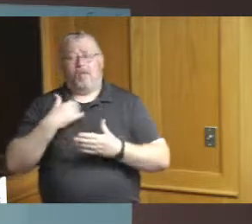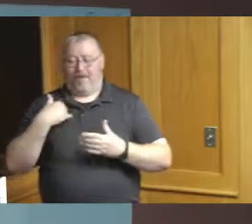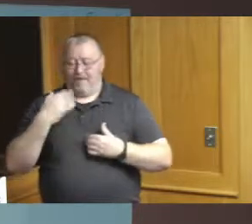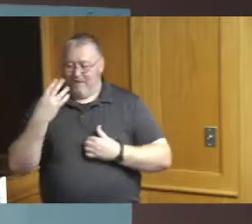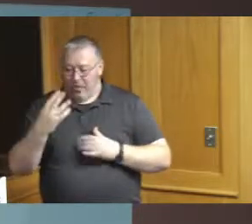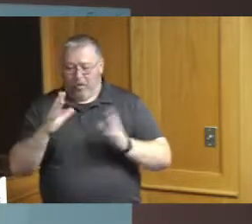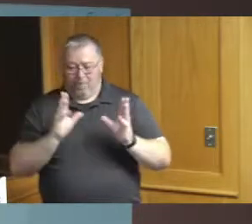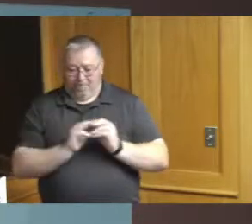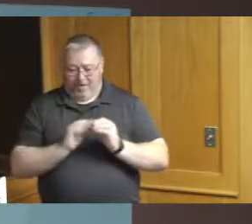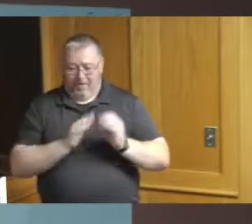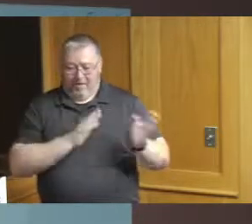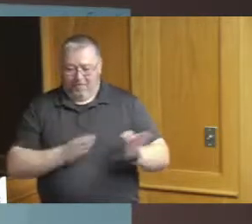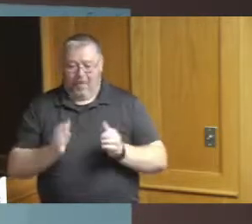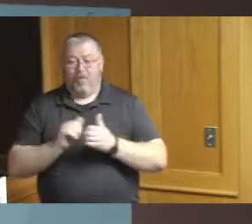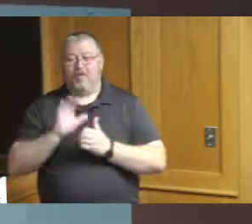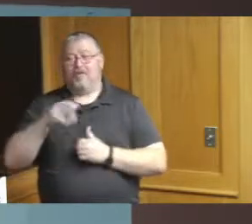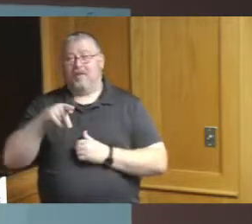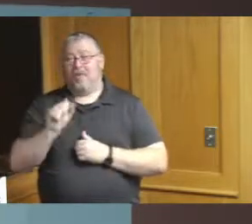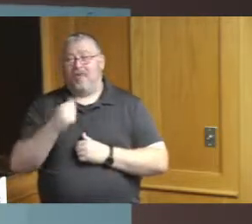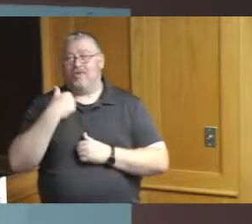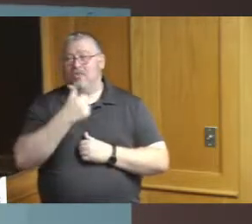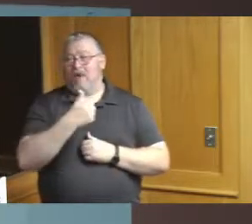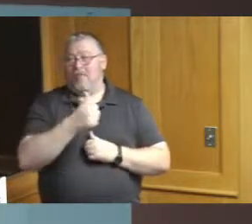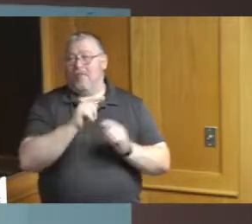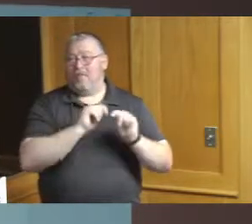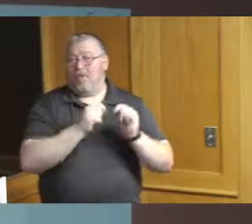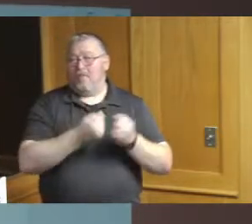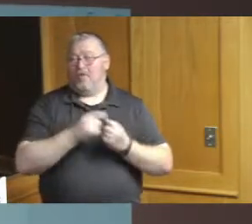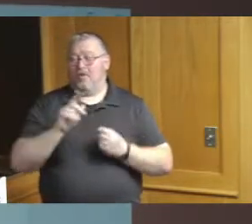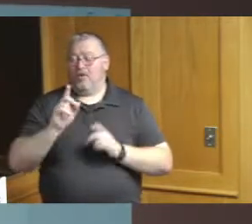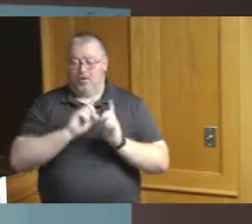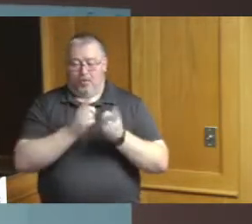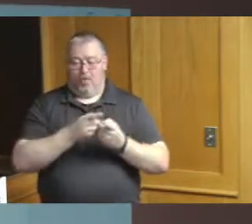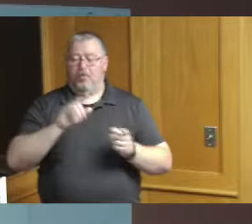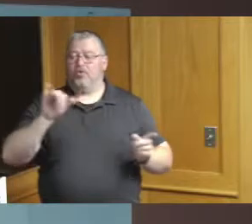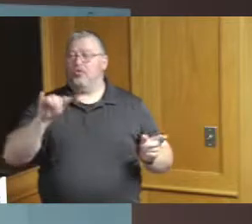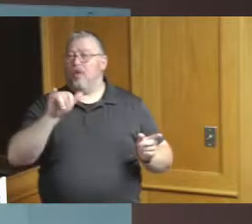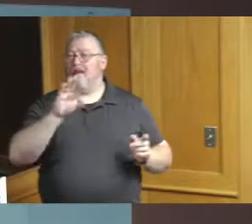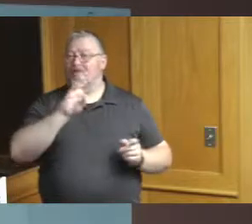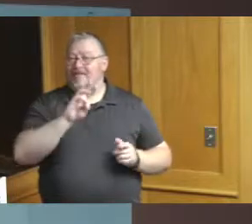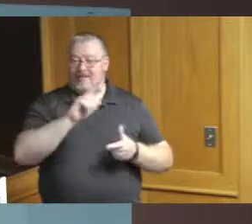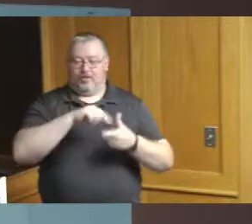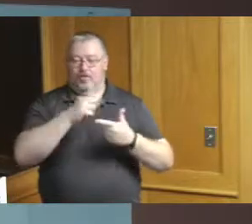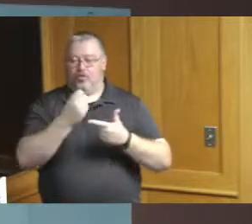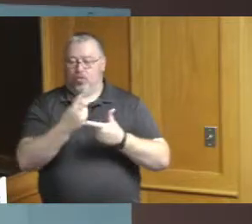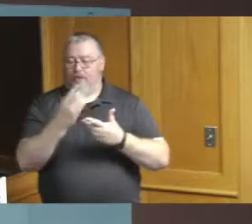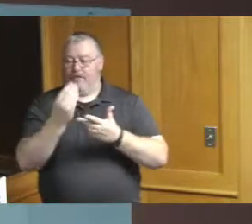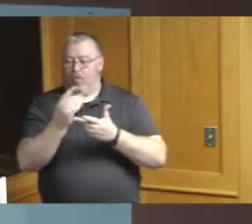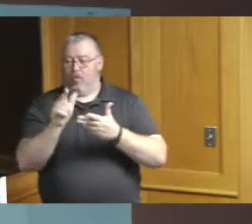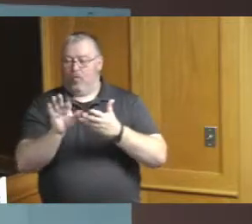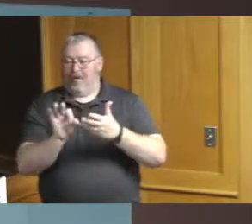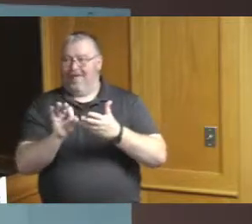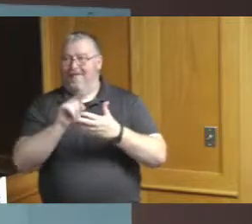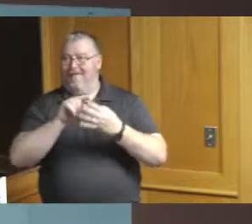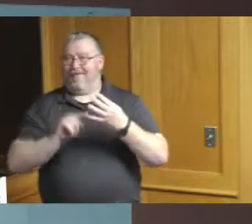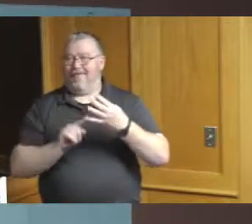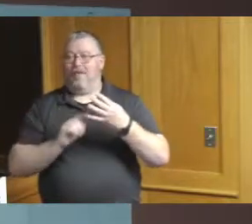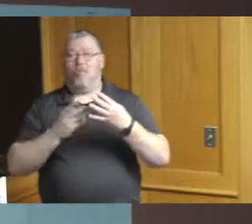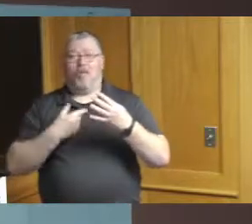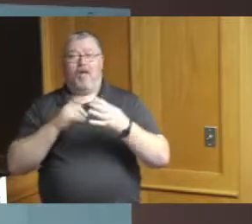with cps transportation department on july 6 the 12th the 14th the 29th we also held a a session